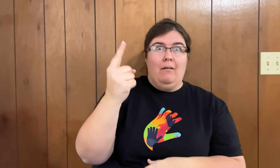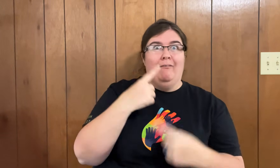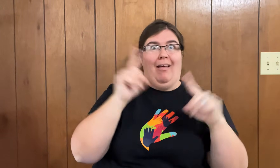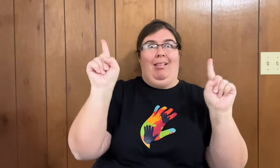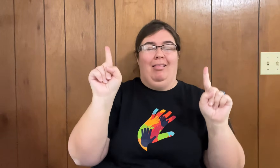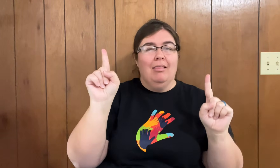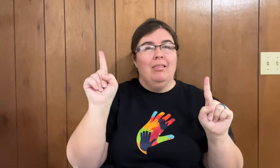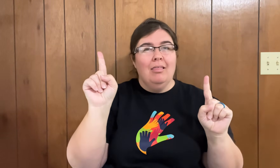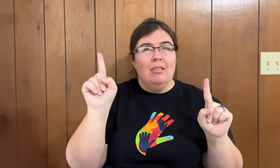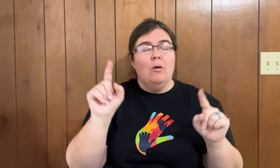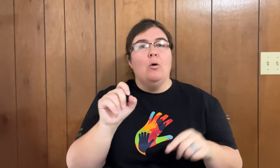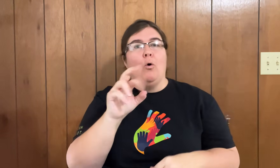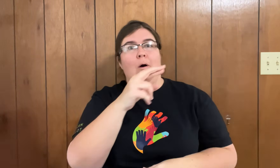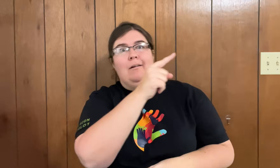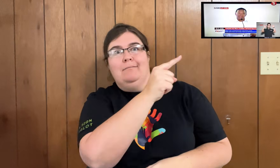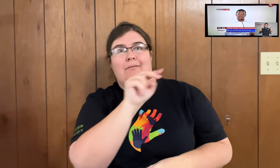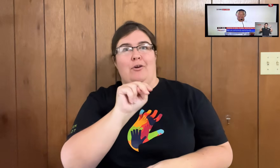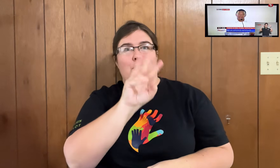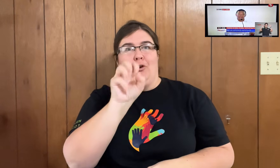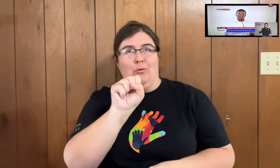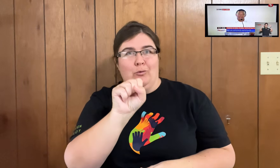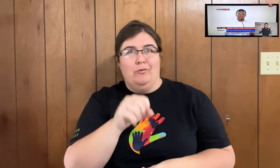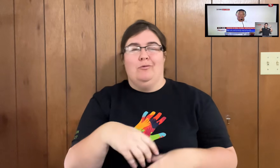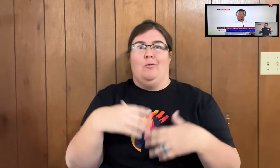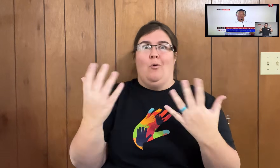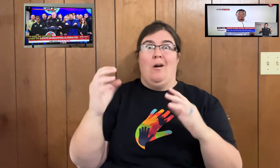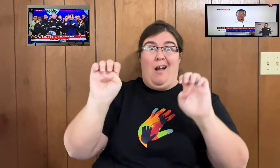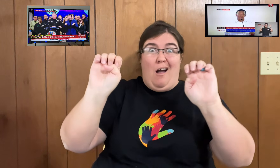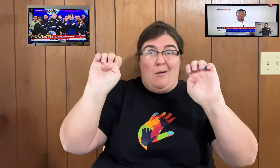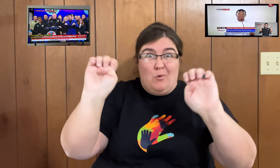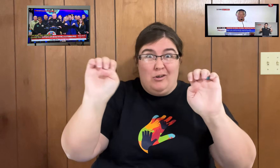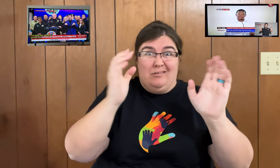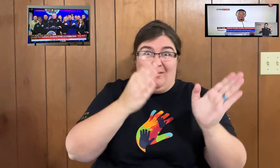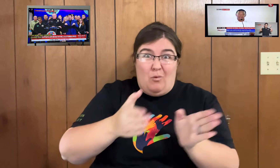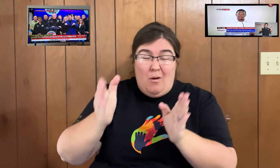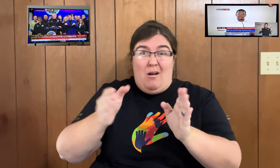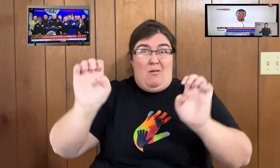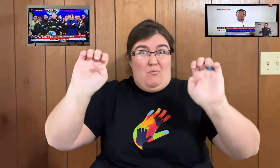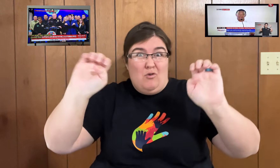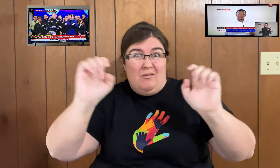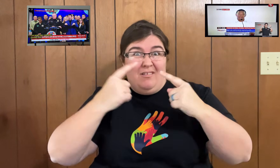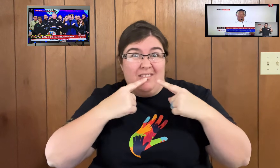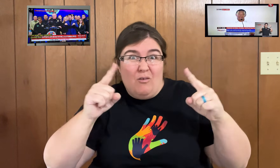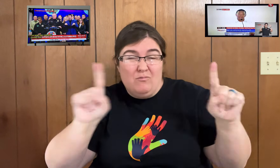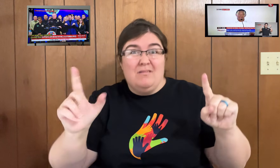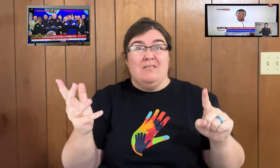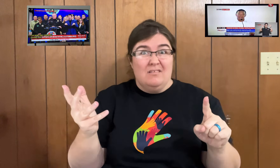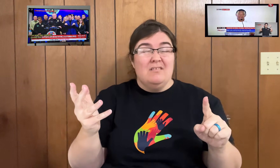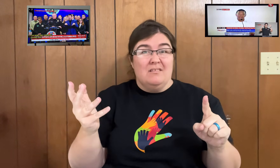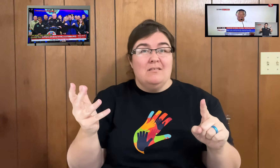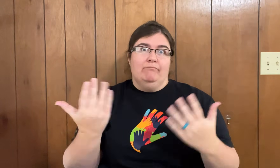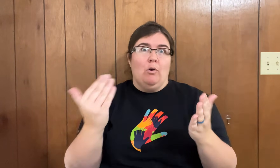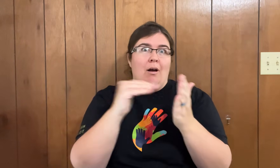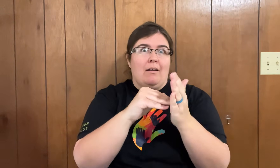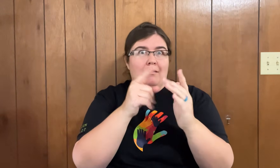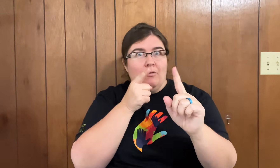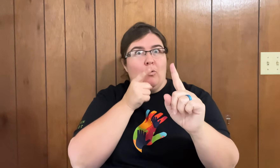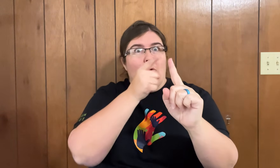Standardization means that you might eventually get at least one interpretation. For the news, for emergency preparations, for emergency announcements.